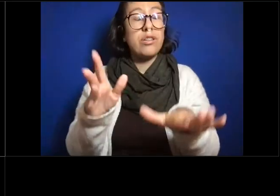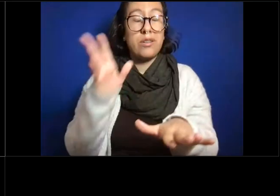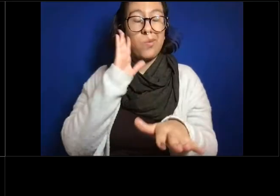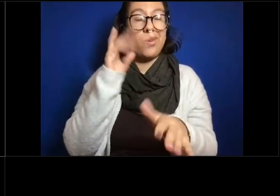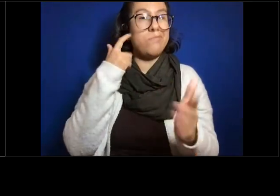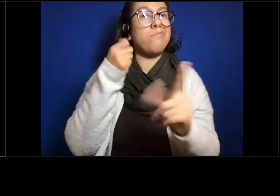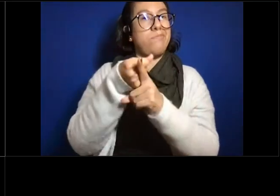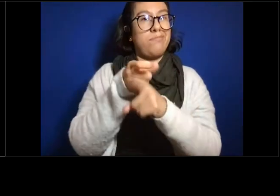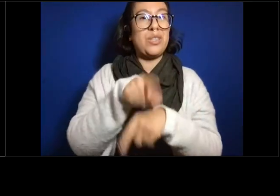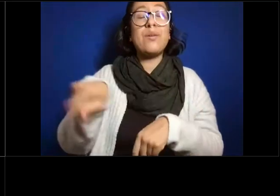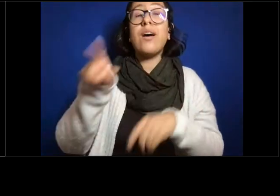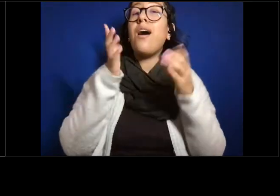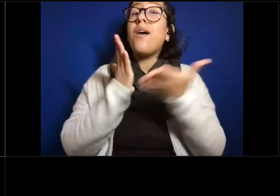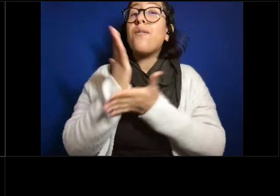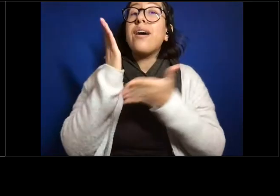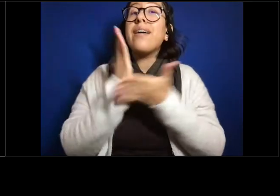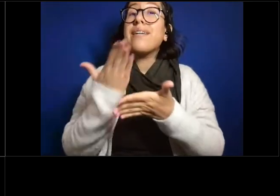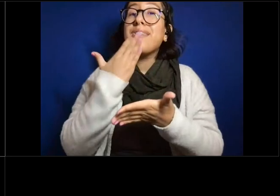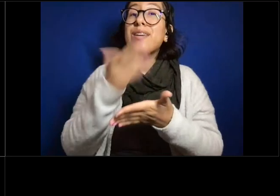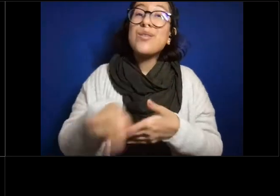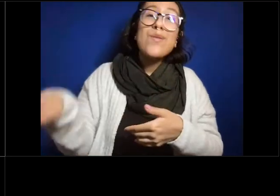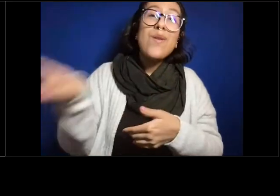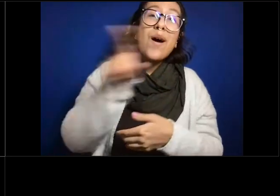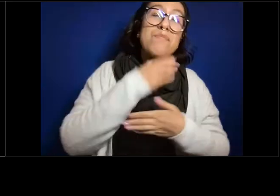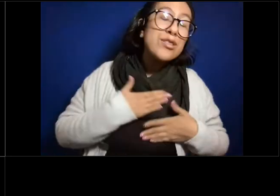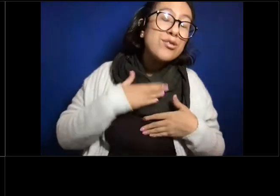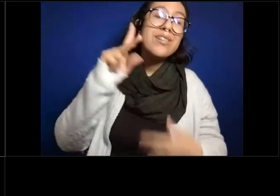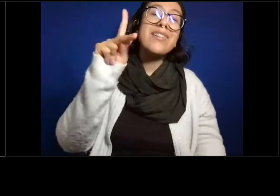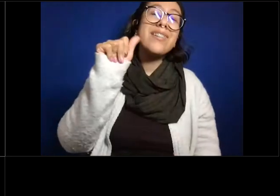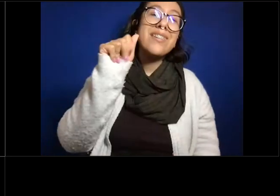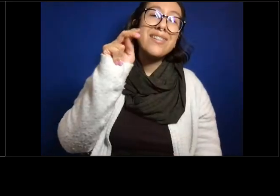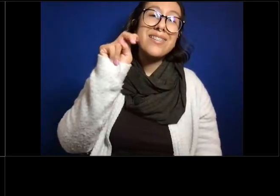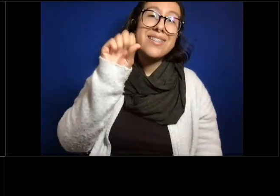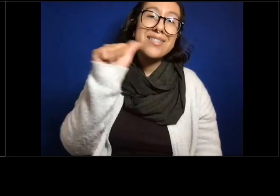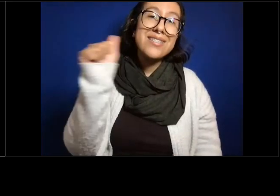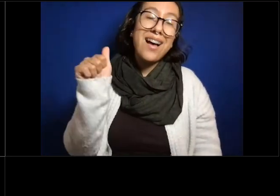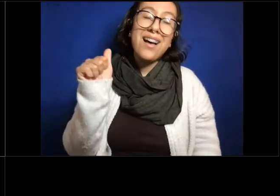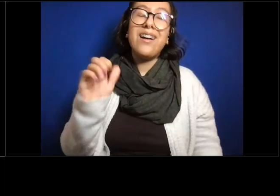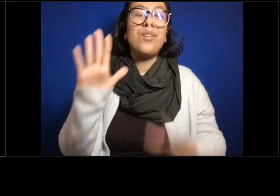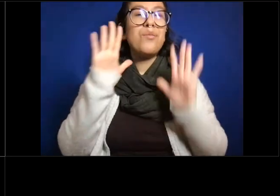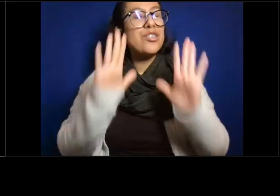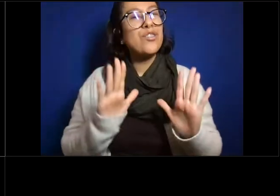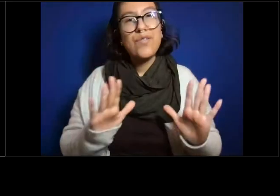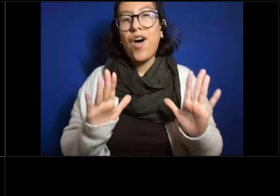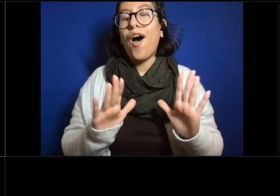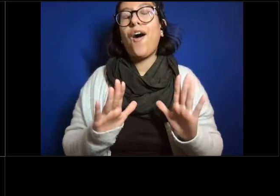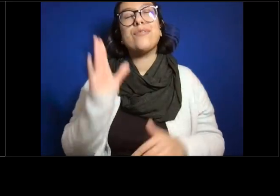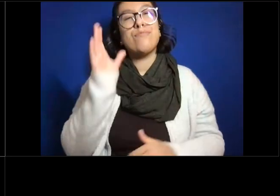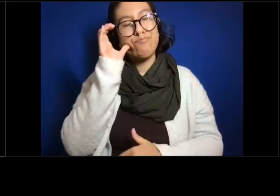All right. Thank you so much I really appreciate it Kanesa just a wonderful to build that house with you.